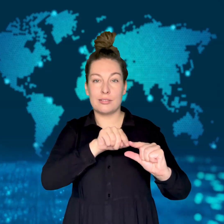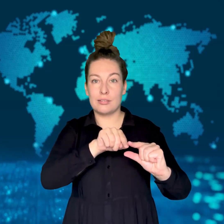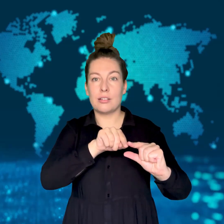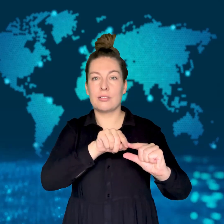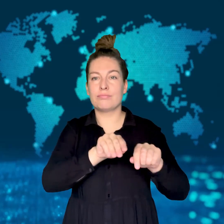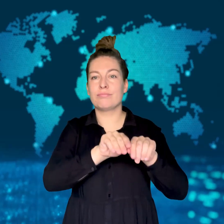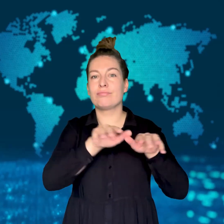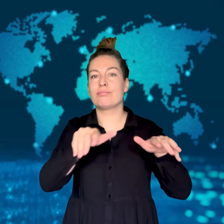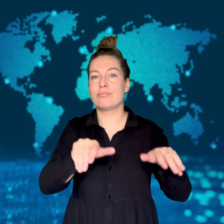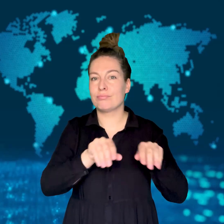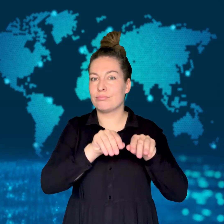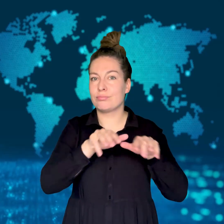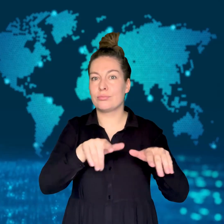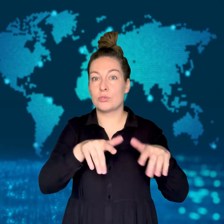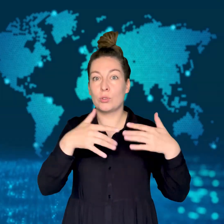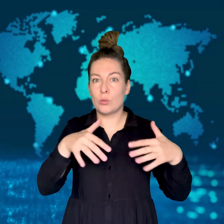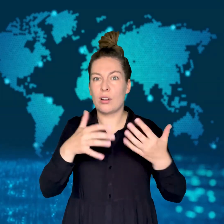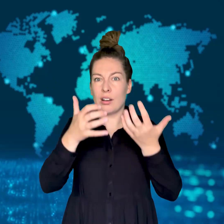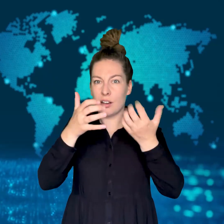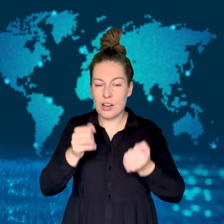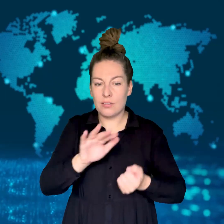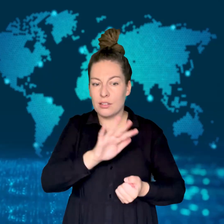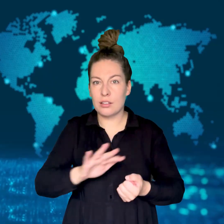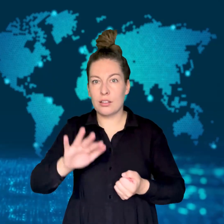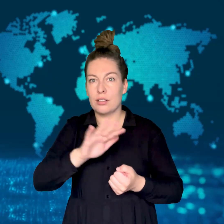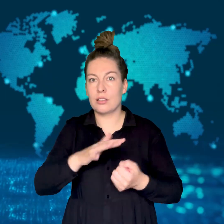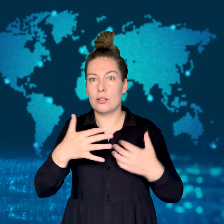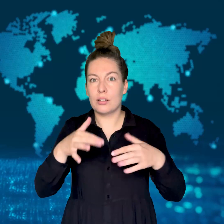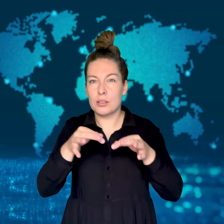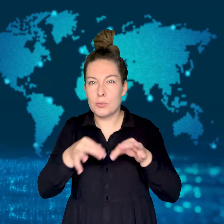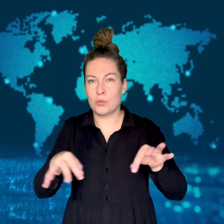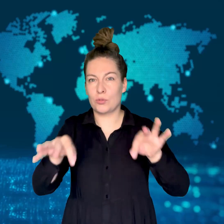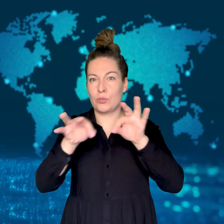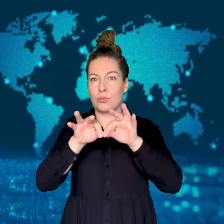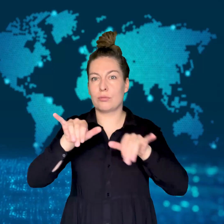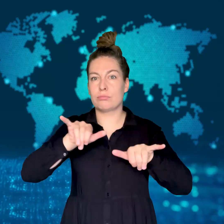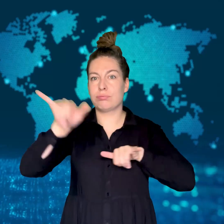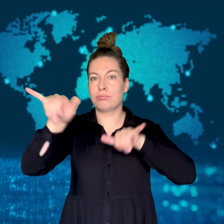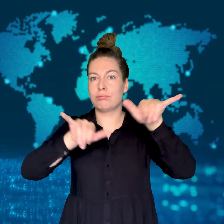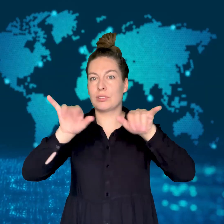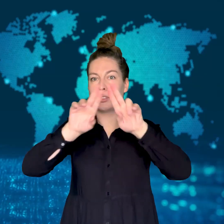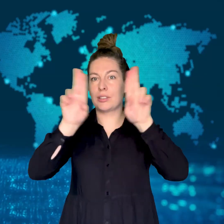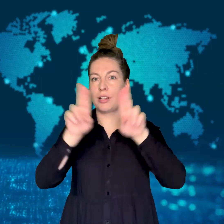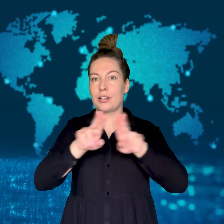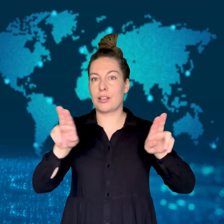and is home to Iceland's main international airport.